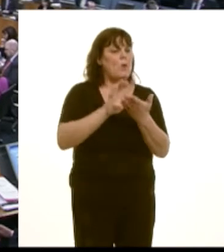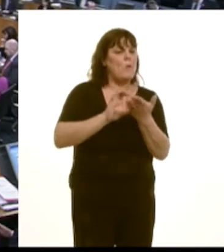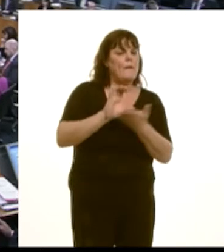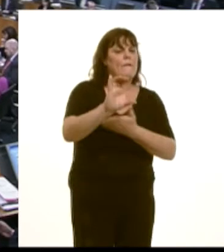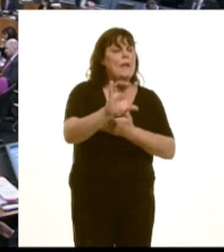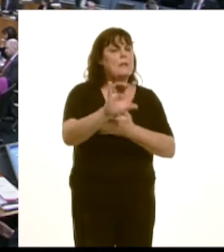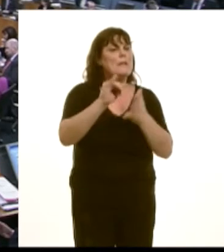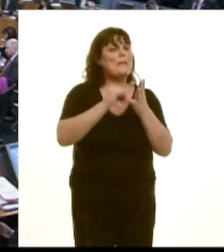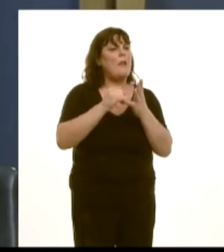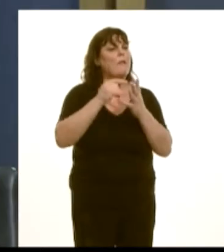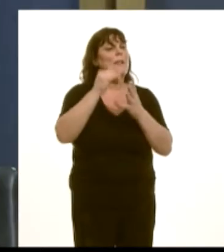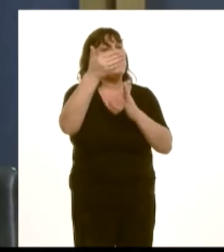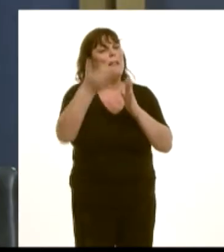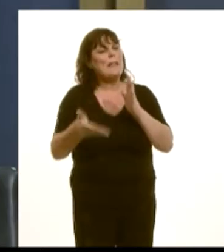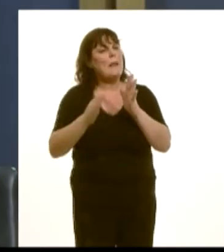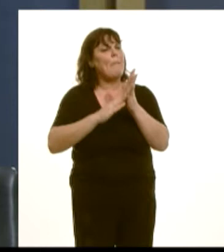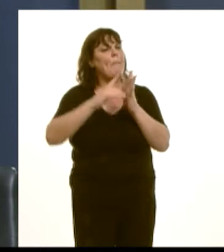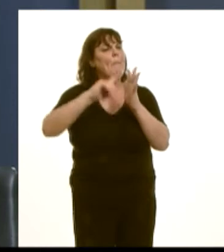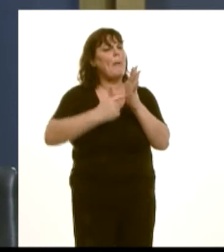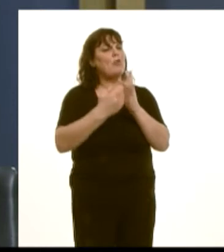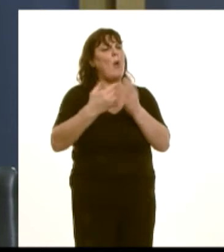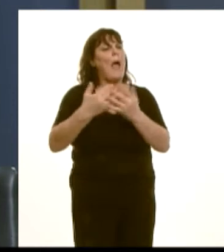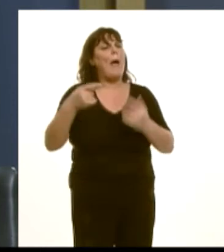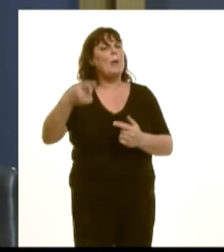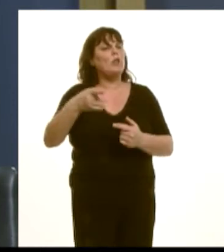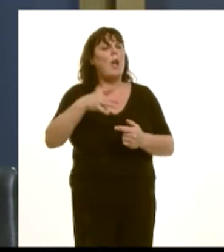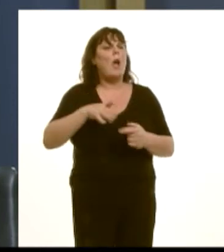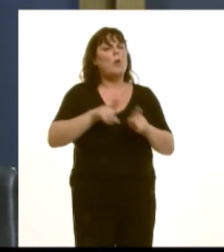and can you promise that your plans for a second M4 have not affected that amount, please?